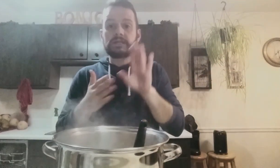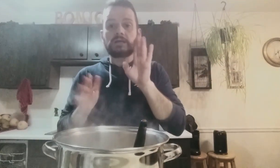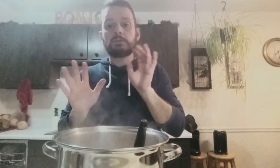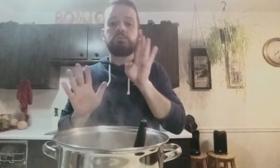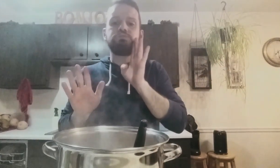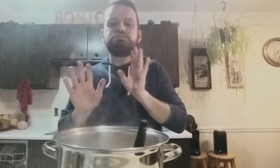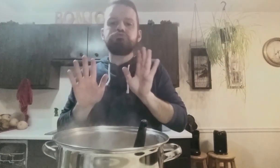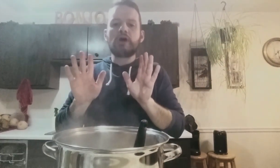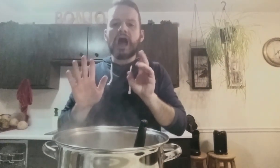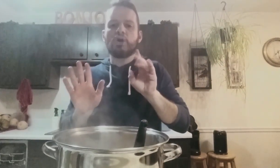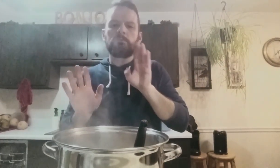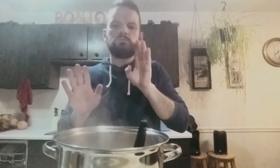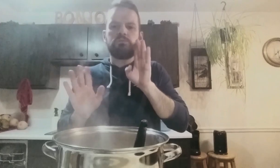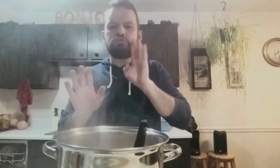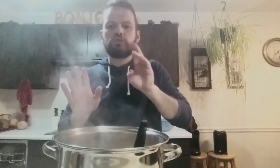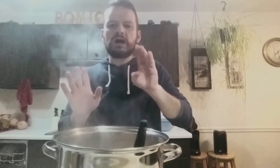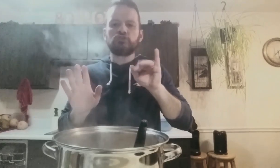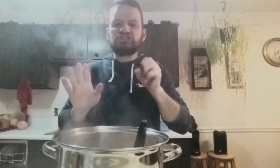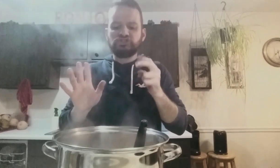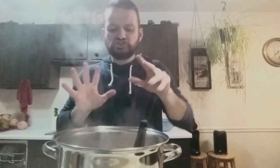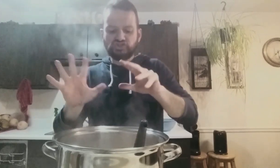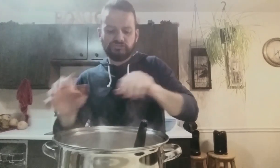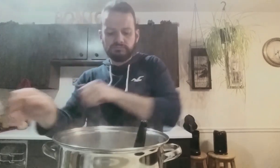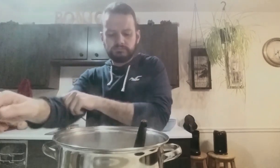It's nicely browned.